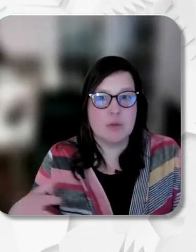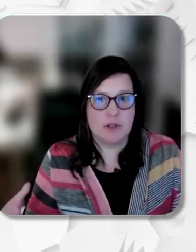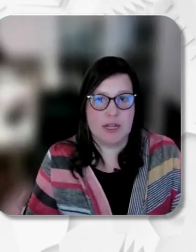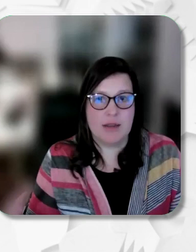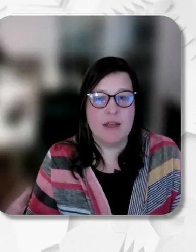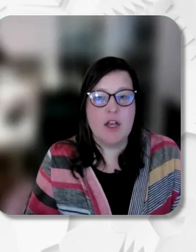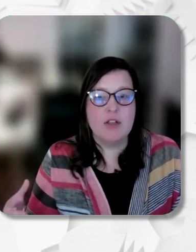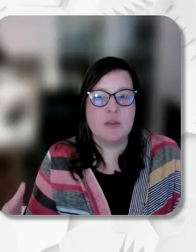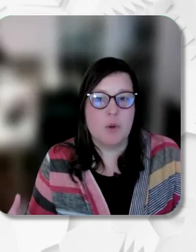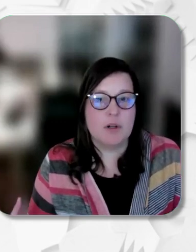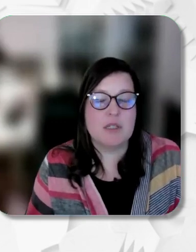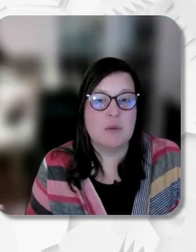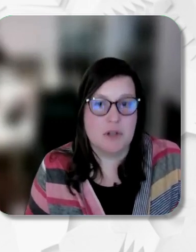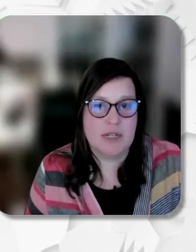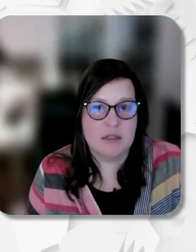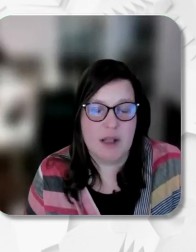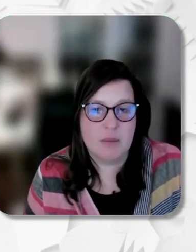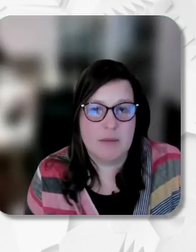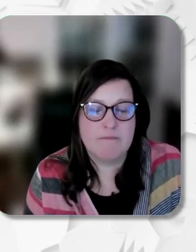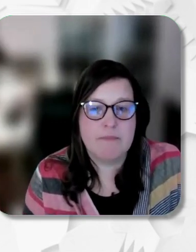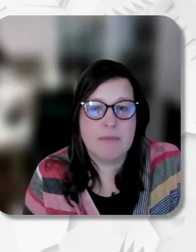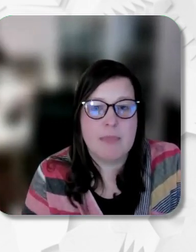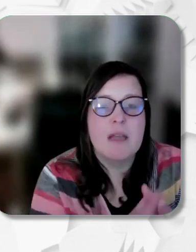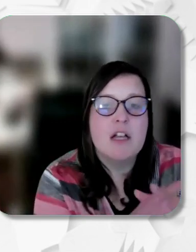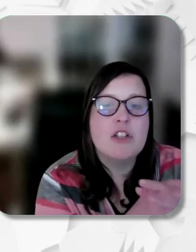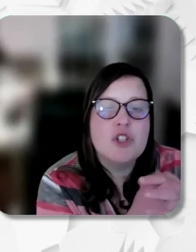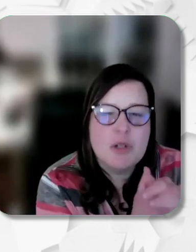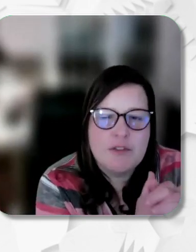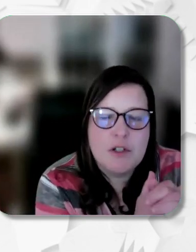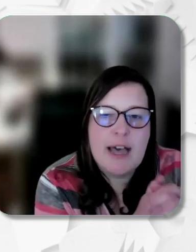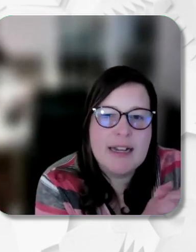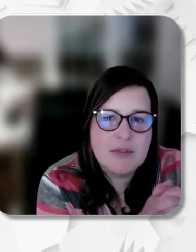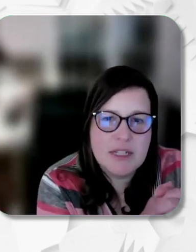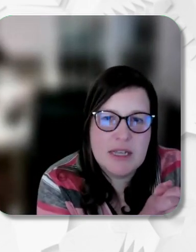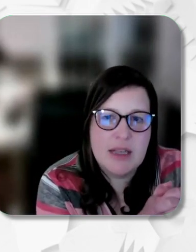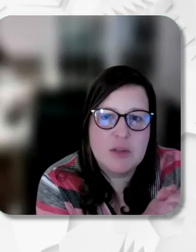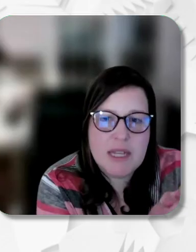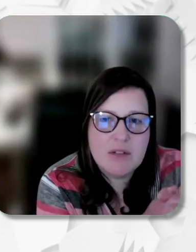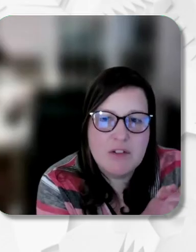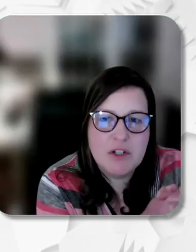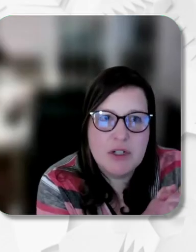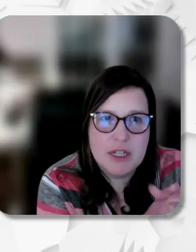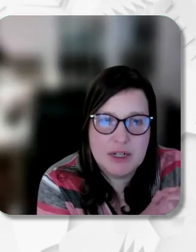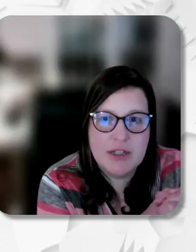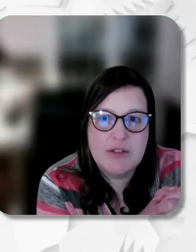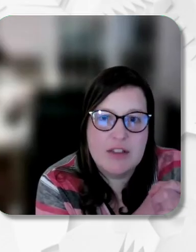of learning supports learning and development. Joyful actively engaged meaningful iterative